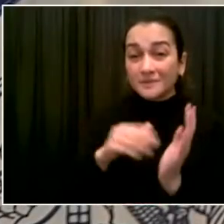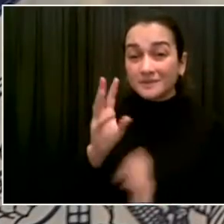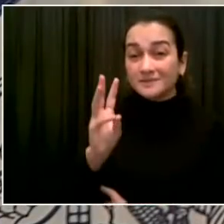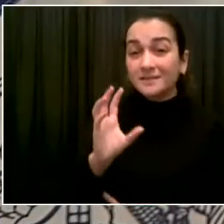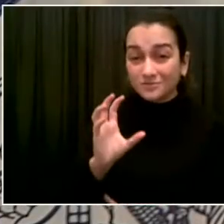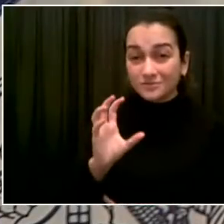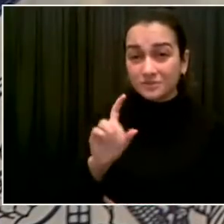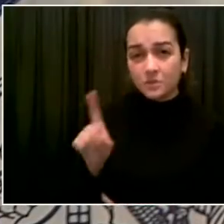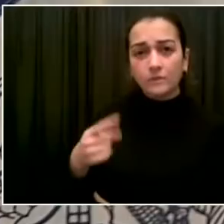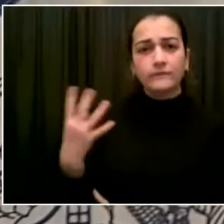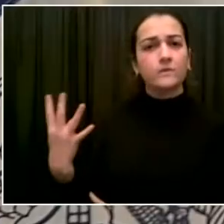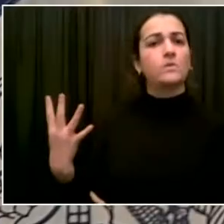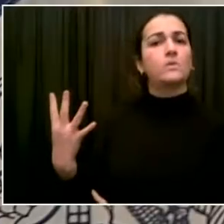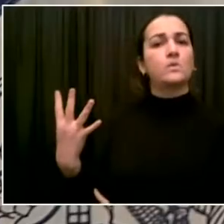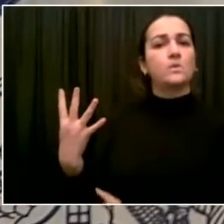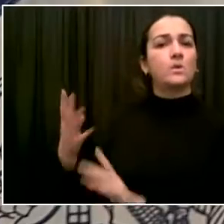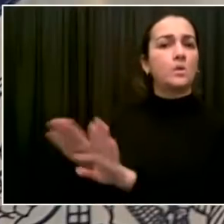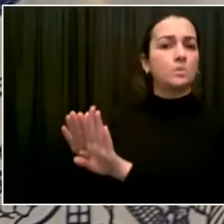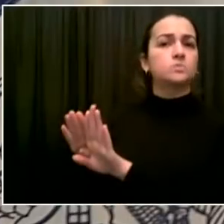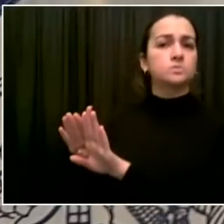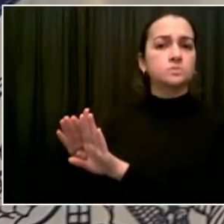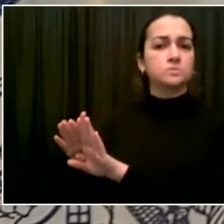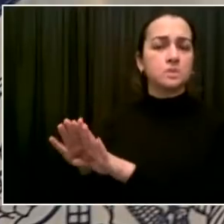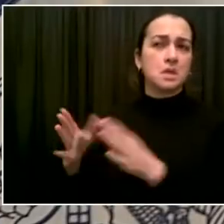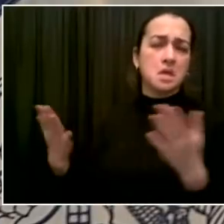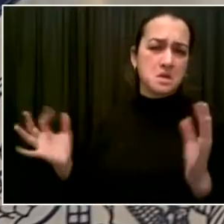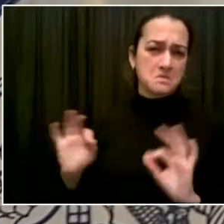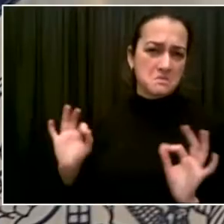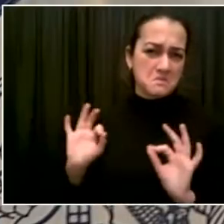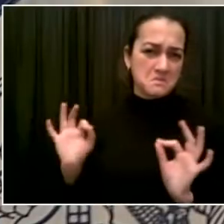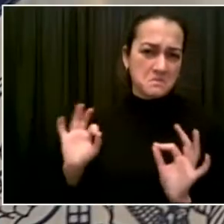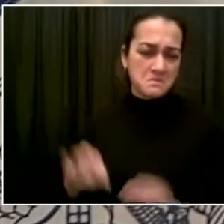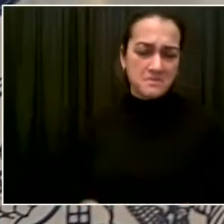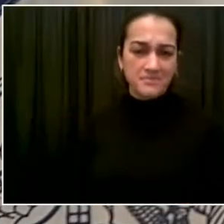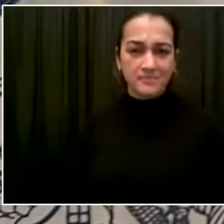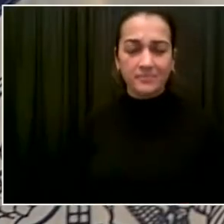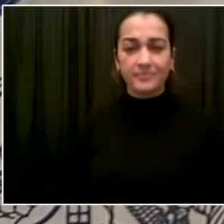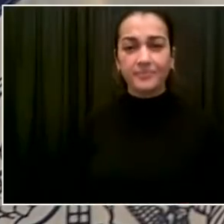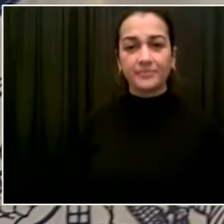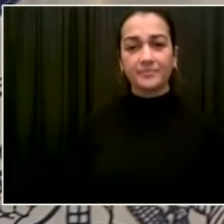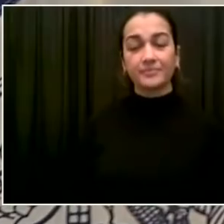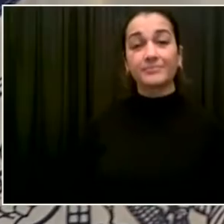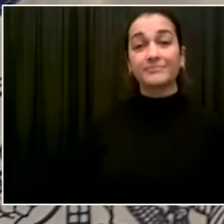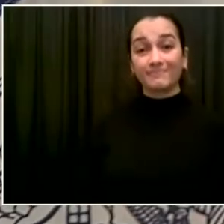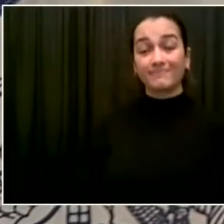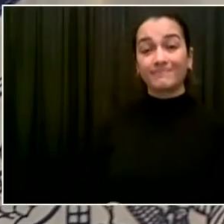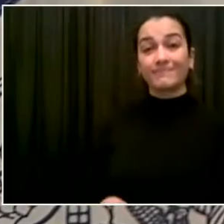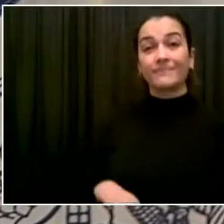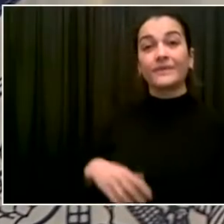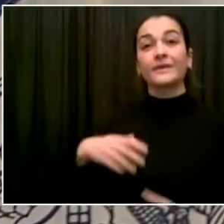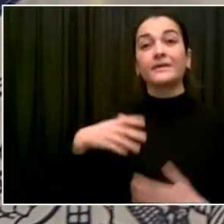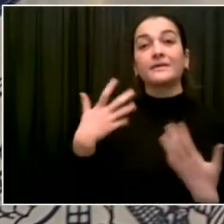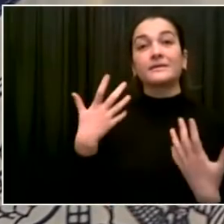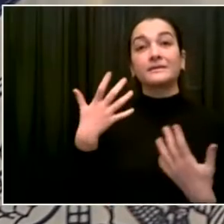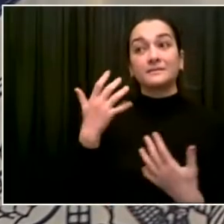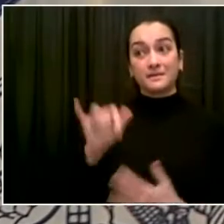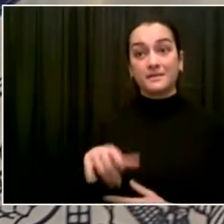SCHOOLS CLOSE T OUAT 160 0. POSITIVITY LEVEL JUST OVER 1%. COMPARED TO A MUCH HIGHER LEVEL FOR THE